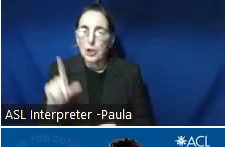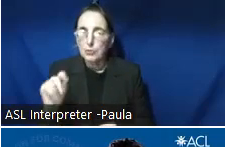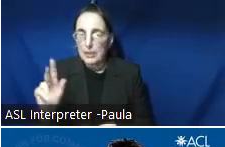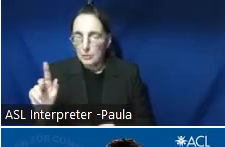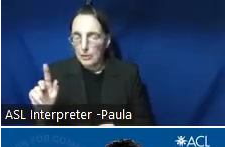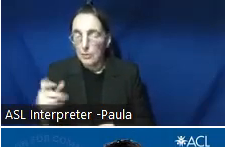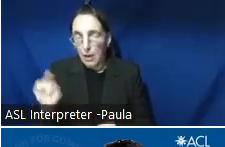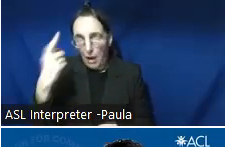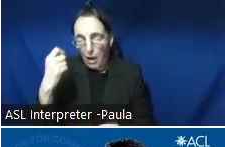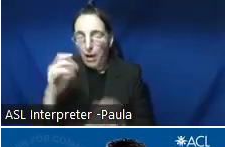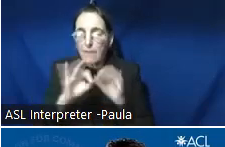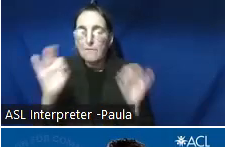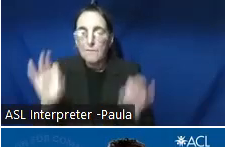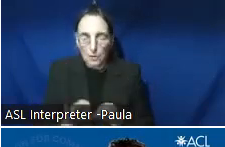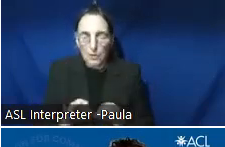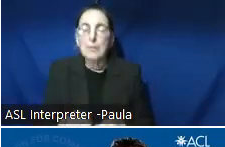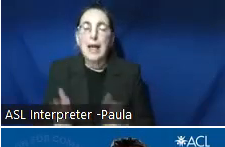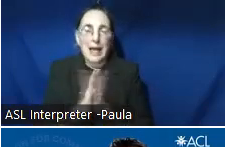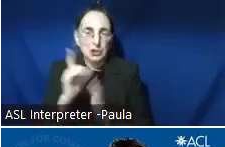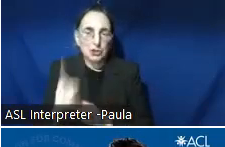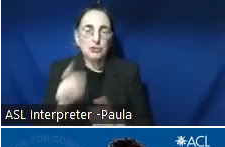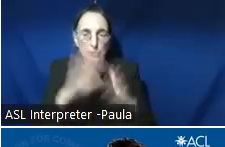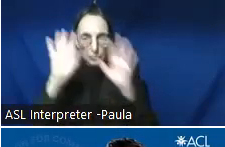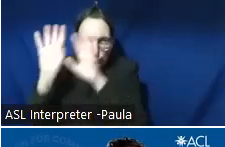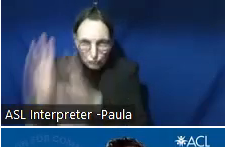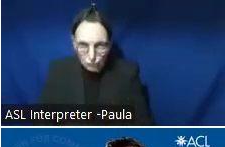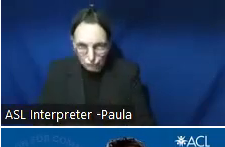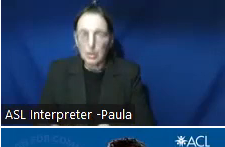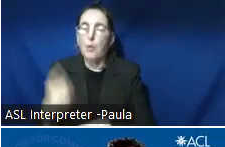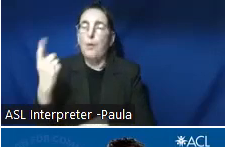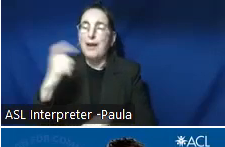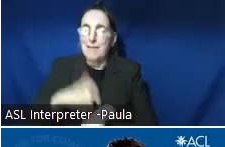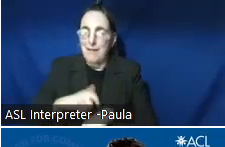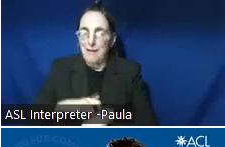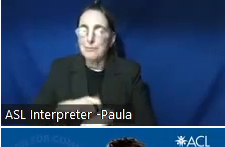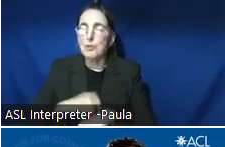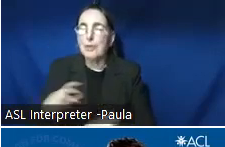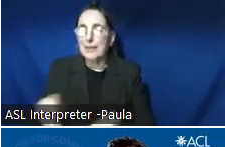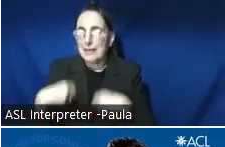application in one session. Therefore, we have provided the application in a PDF that you can use to draft your